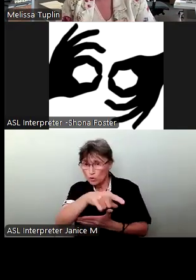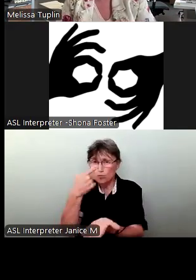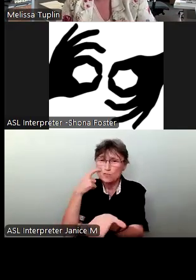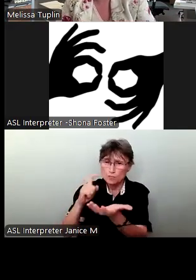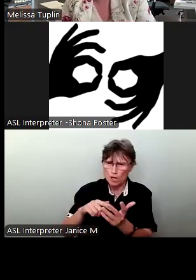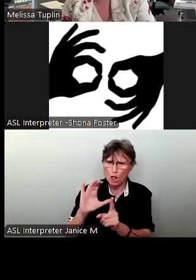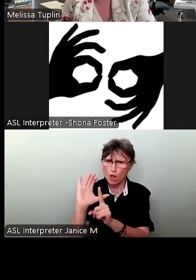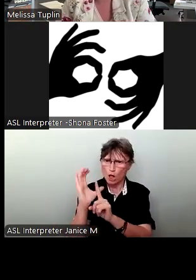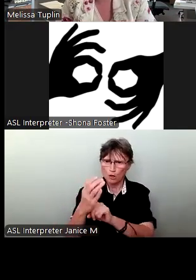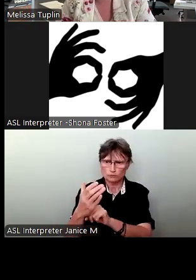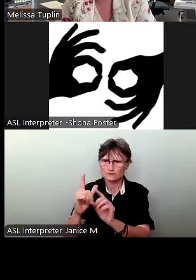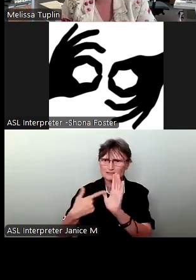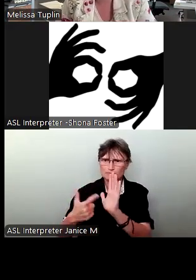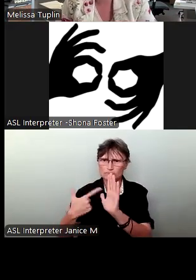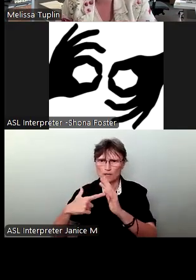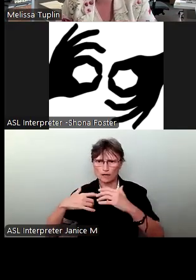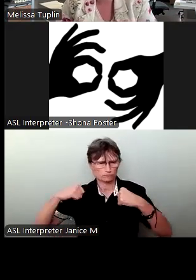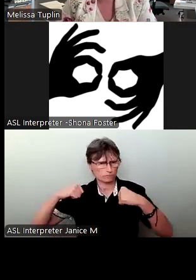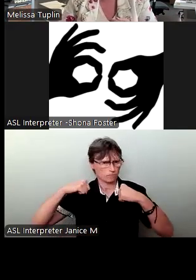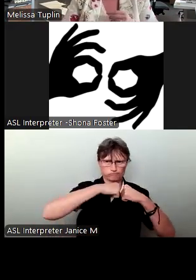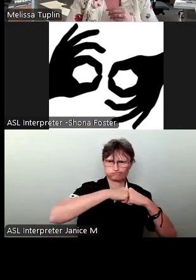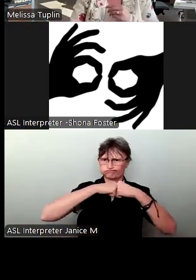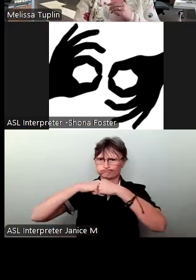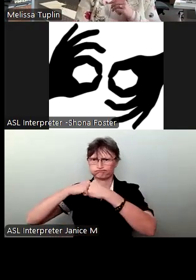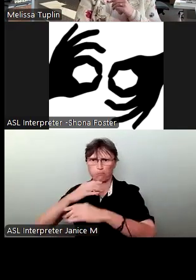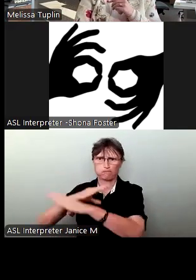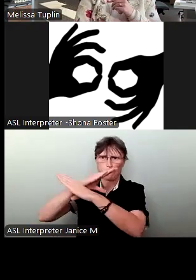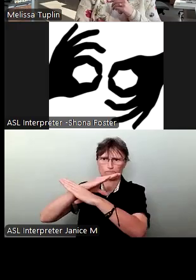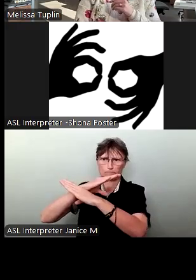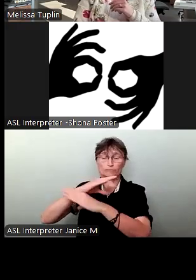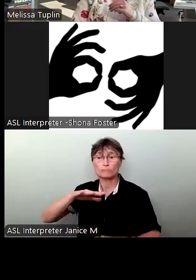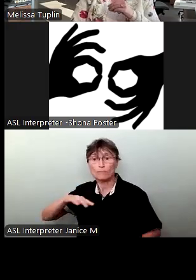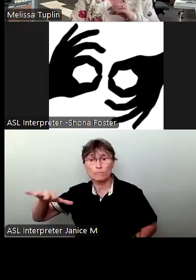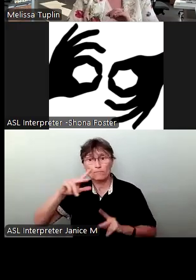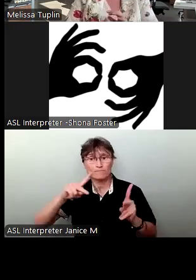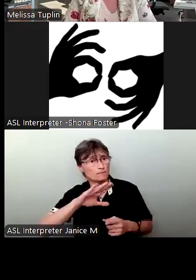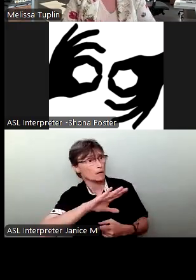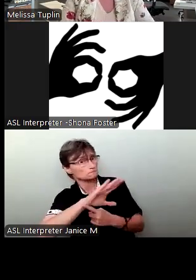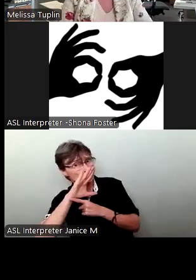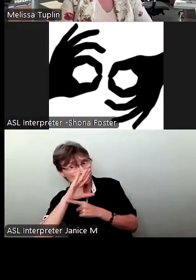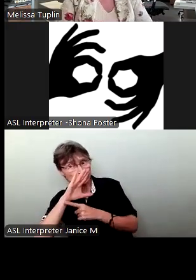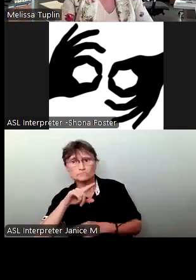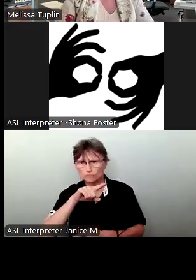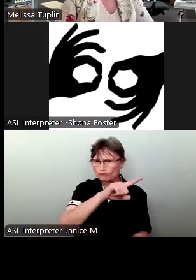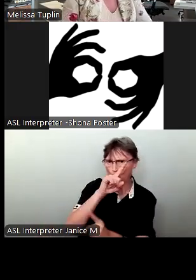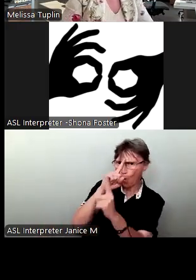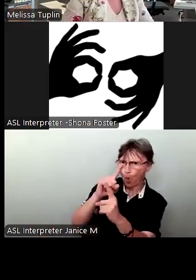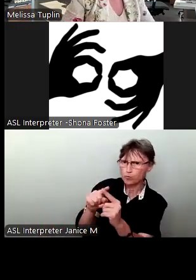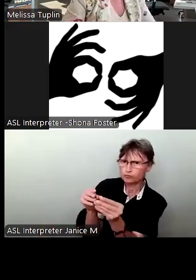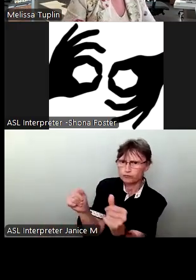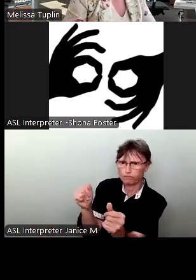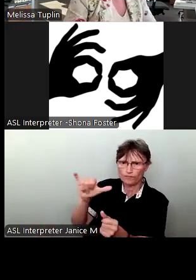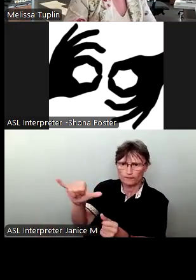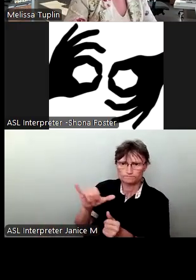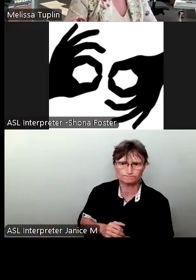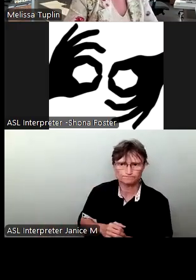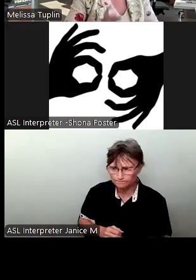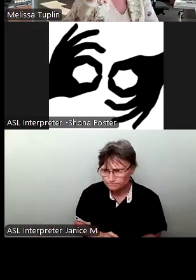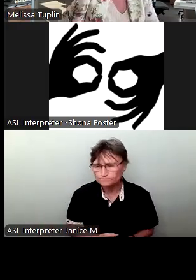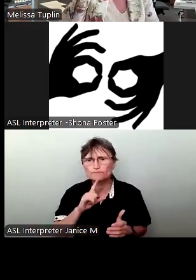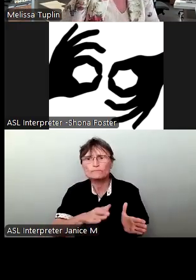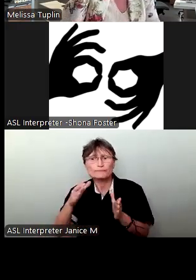attend your work, and you want to address that. The second set of criteria statements are about